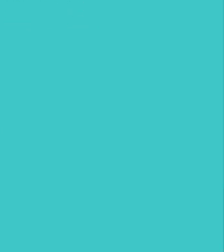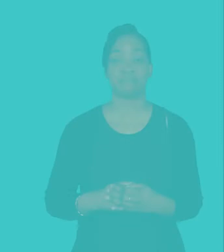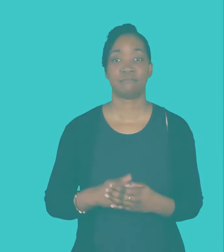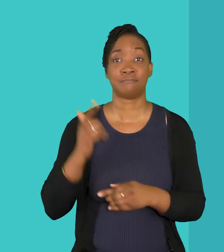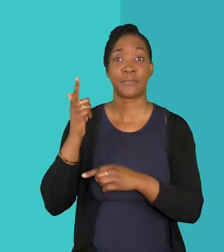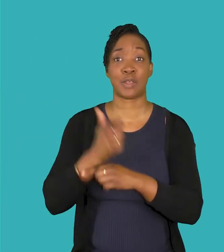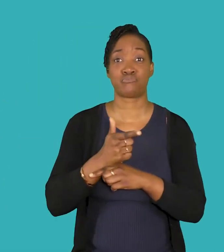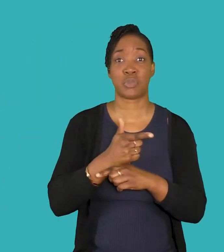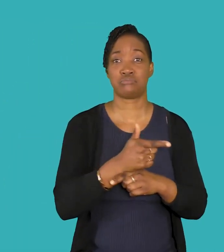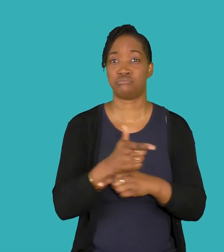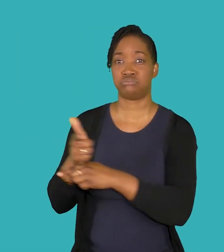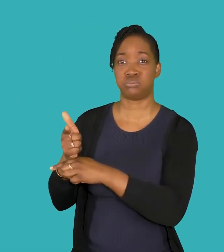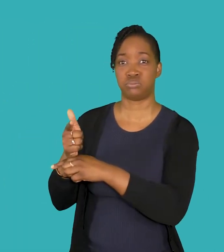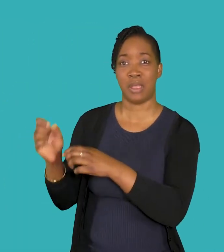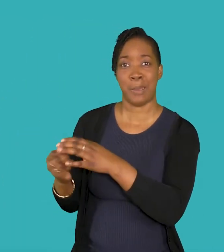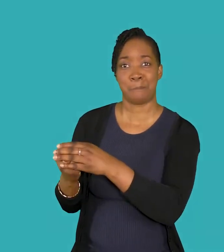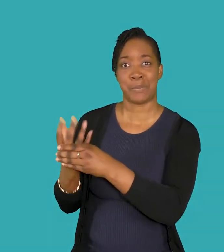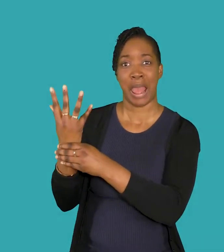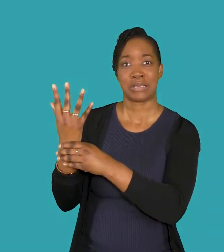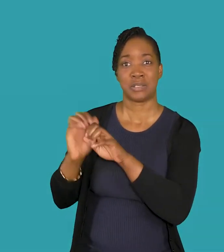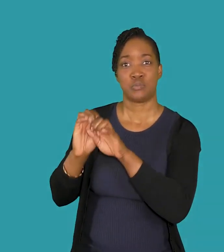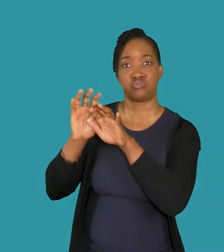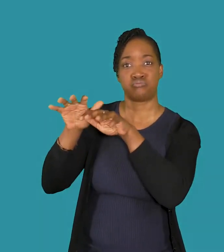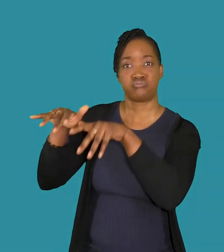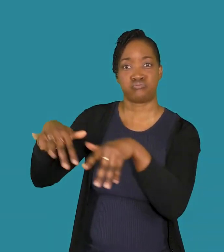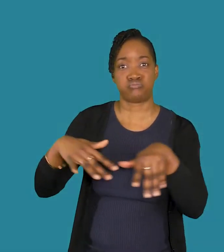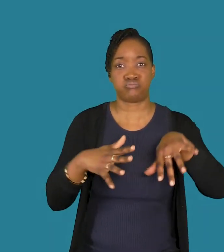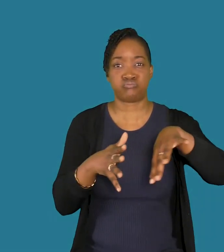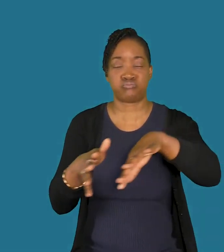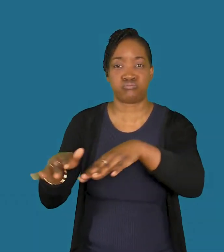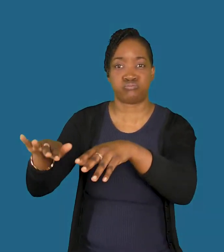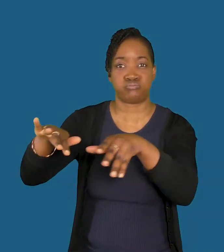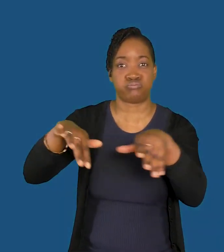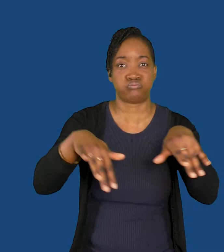Pan right to the tendrils of the Passiflora Plant sped up four times,